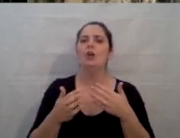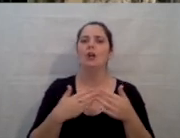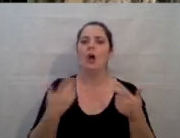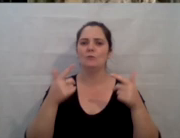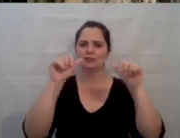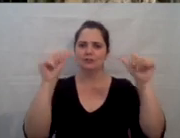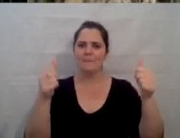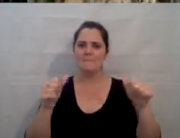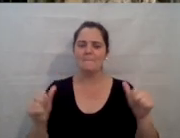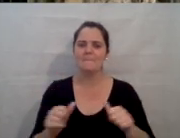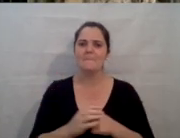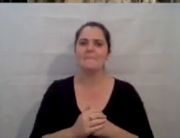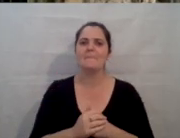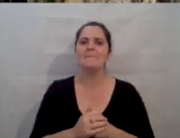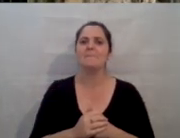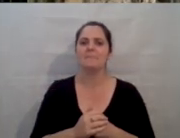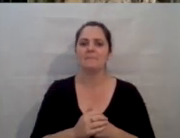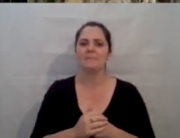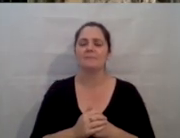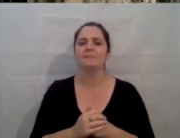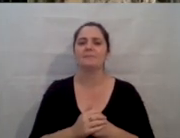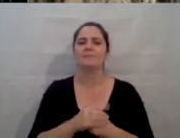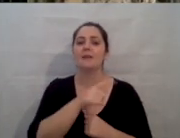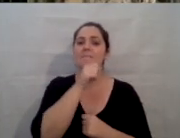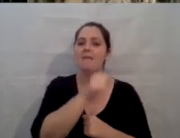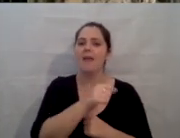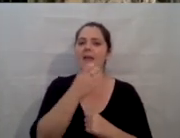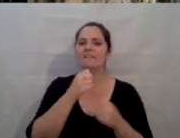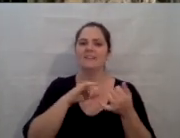So with Atticus we've got the S-curve – with Rachel, because she's doing a seated